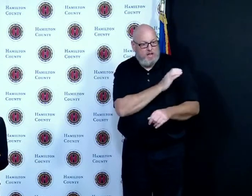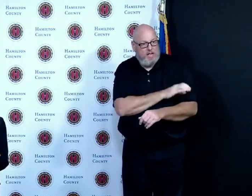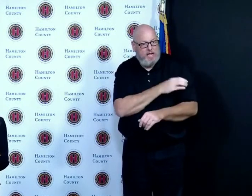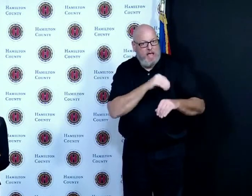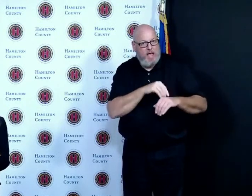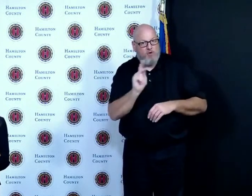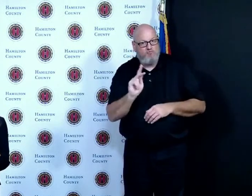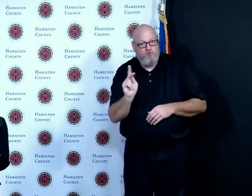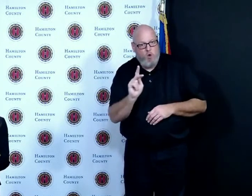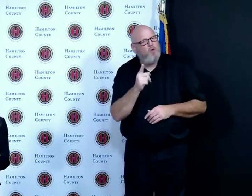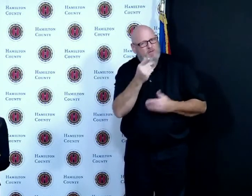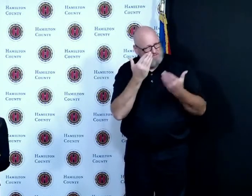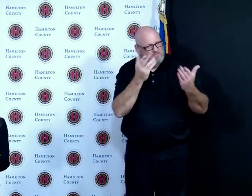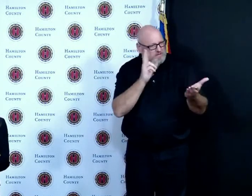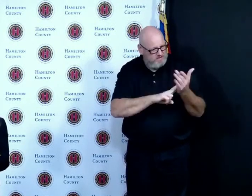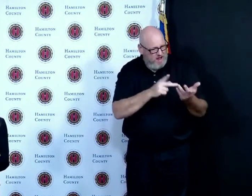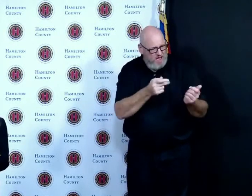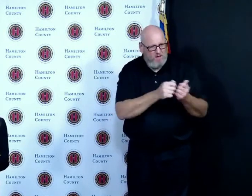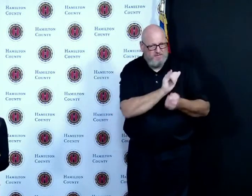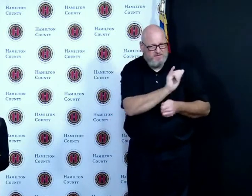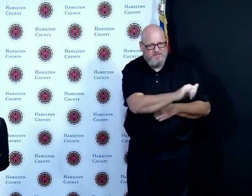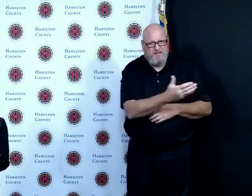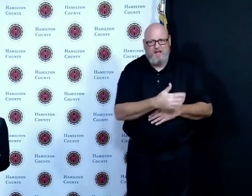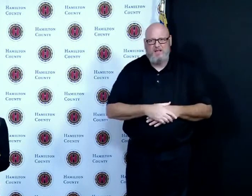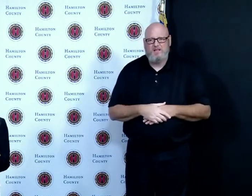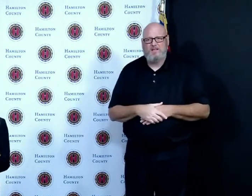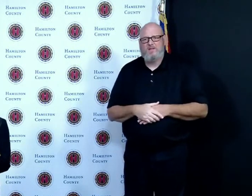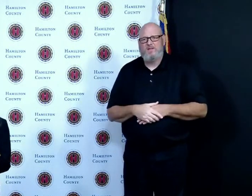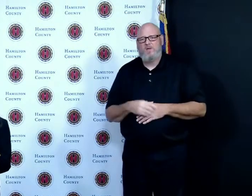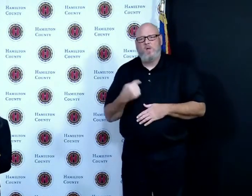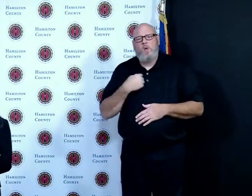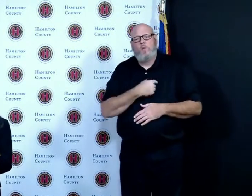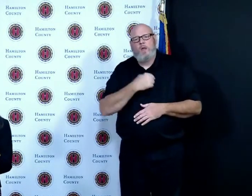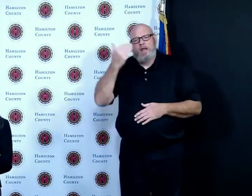Commissioner Reece being on this morning to expound upon the resolution that was passed